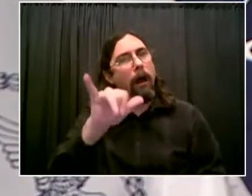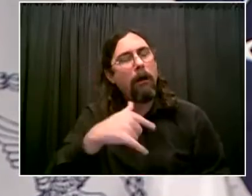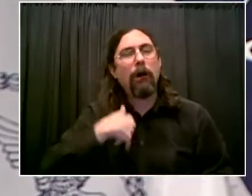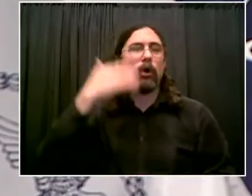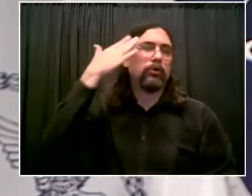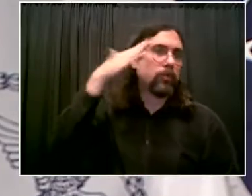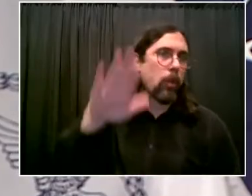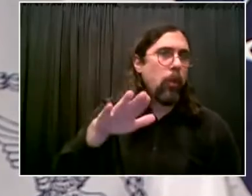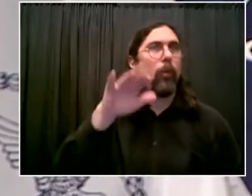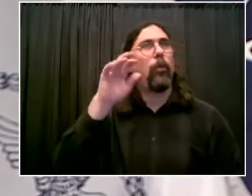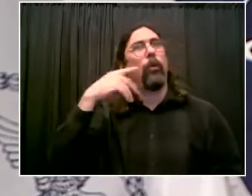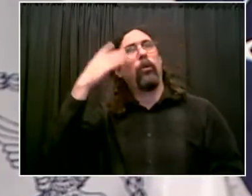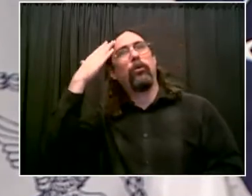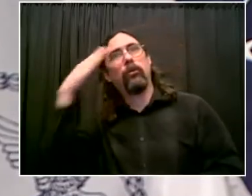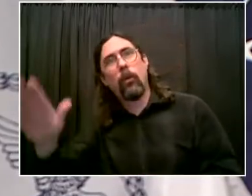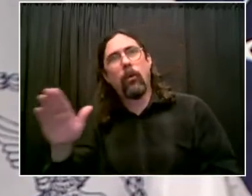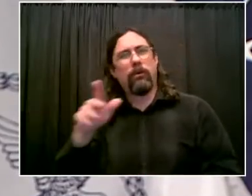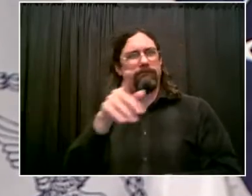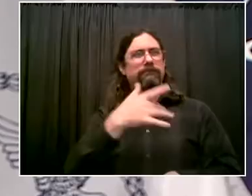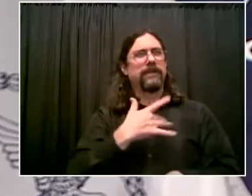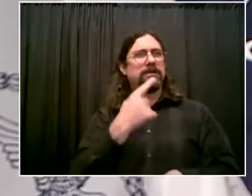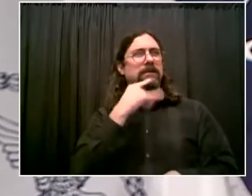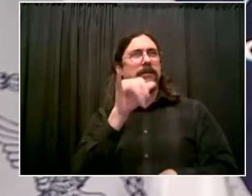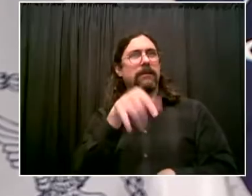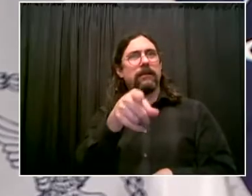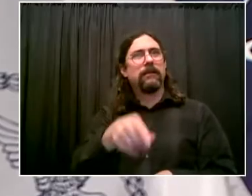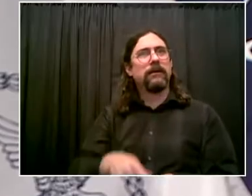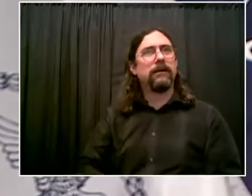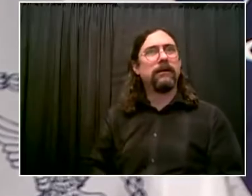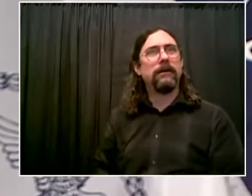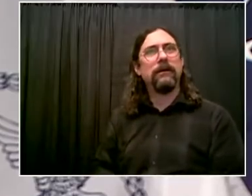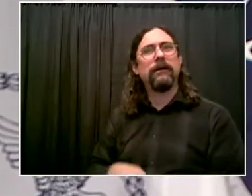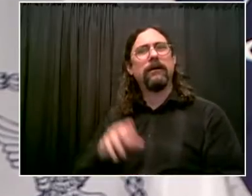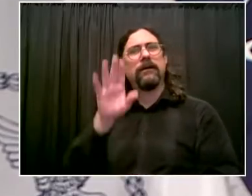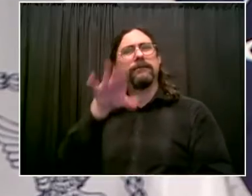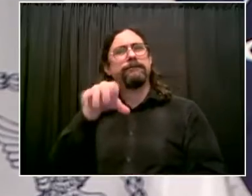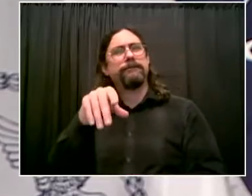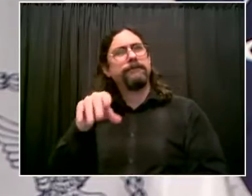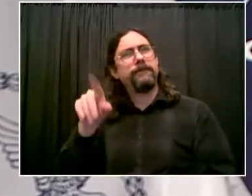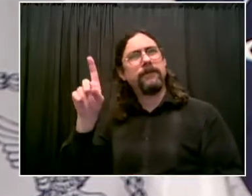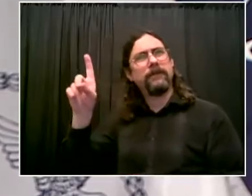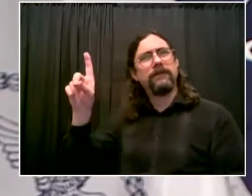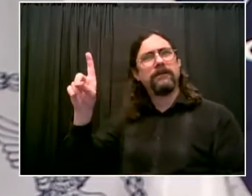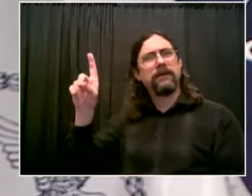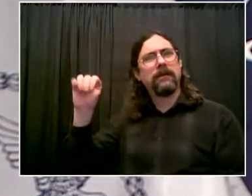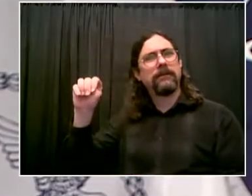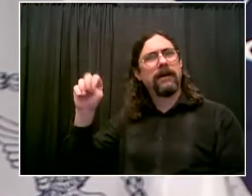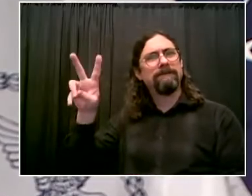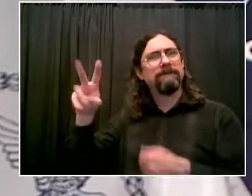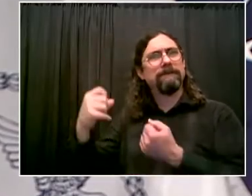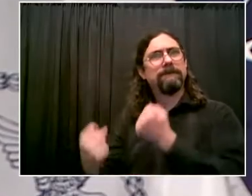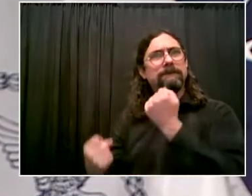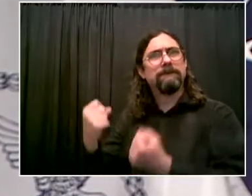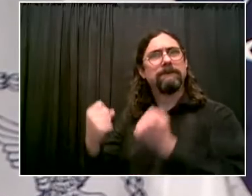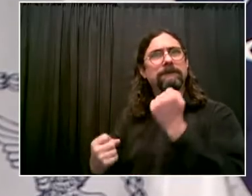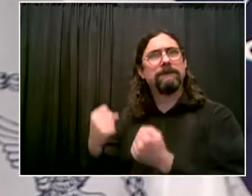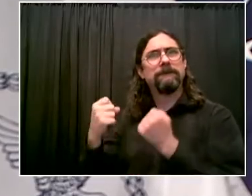KNOWN. HETRE IS SOME BREANKIG NEWS FROM DAVE, E H FOUNDD OCUMENTS FROM STATE